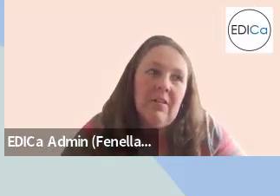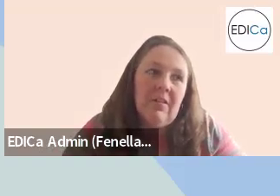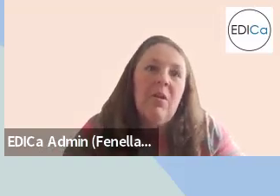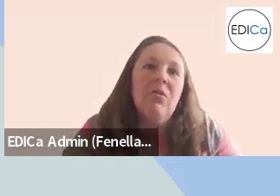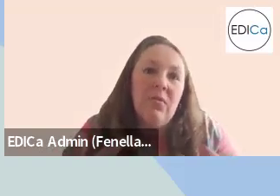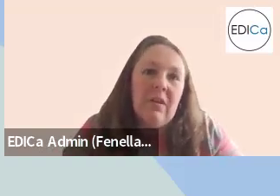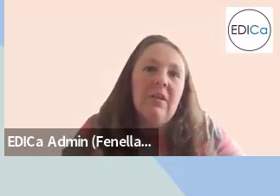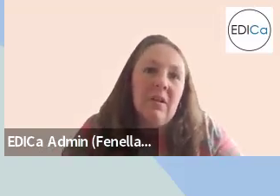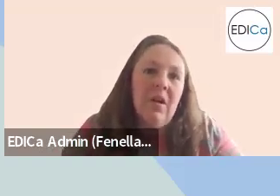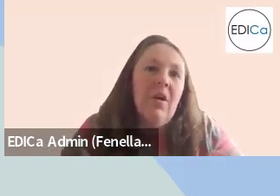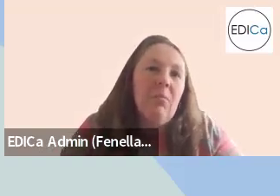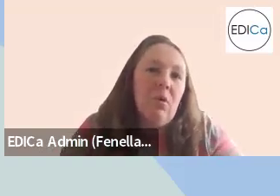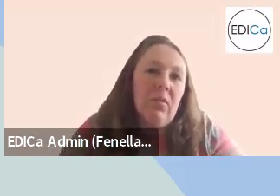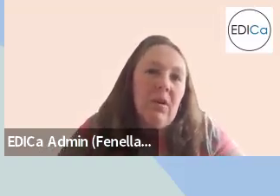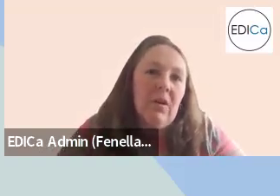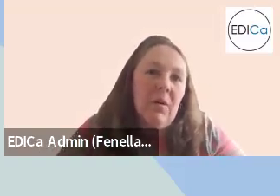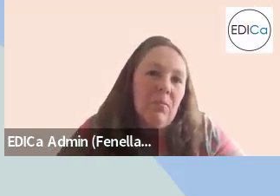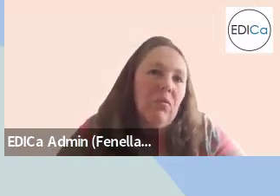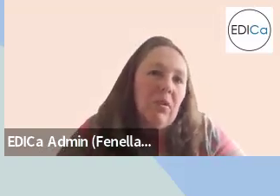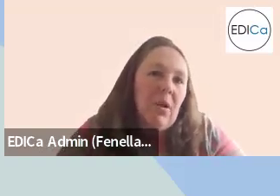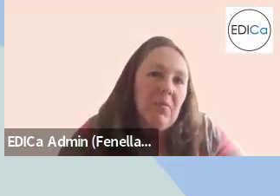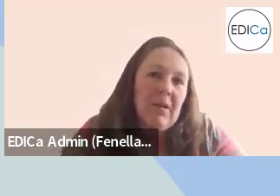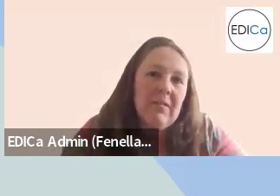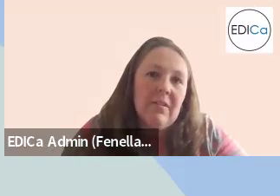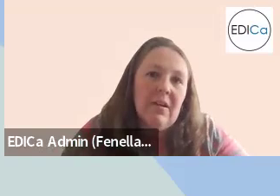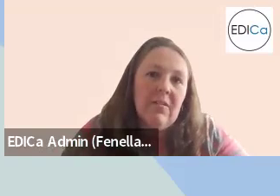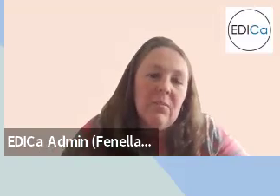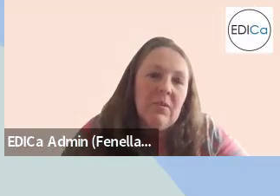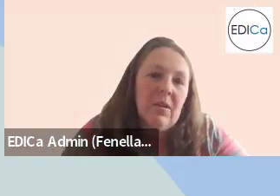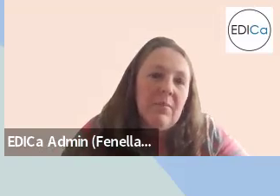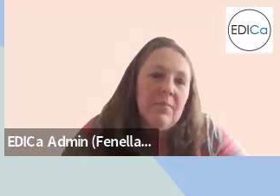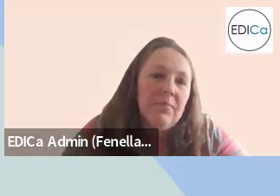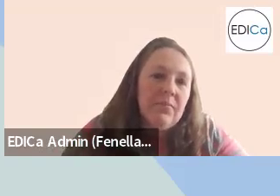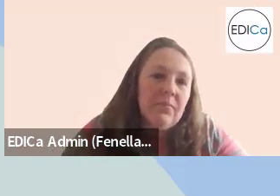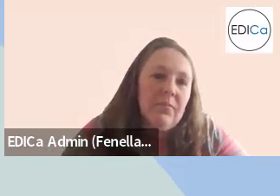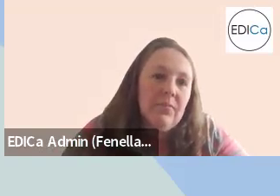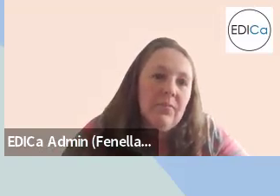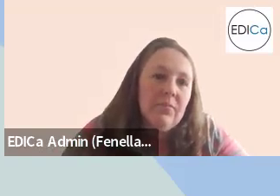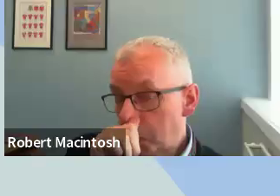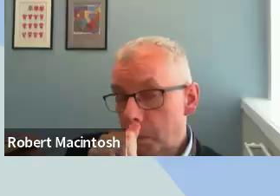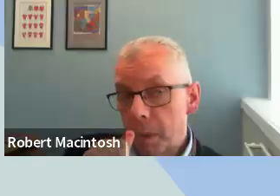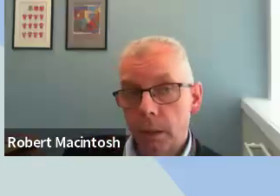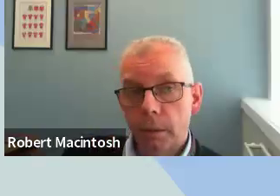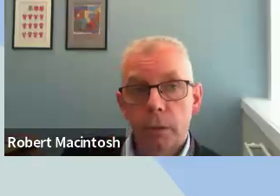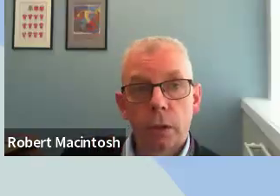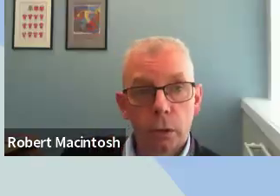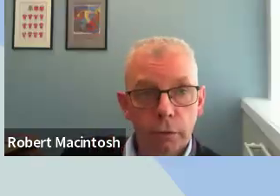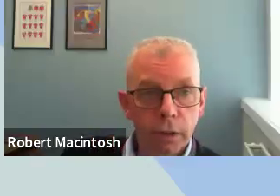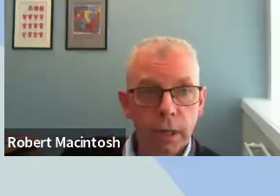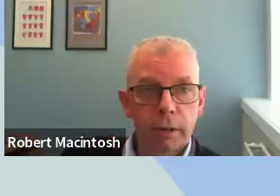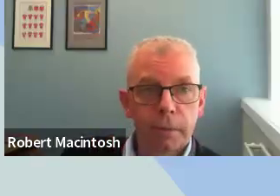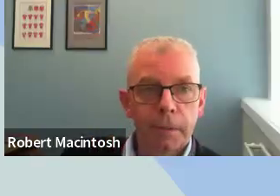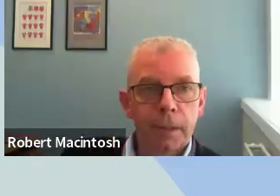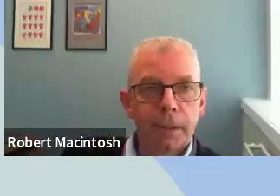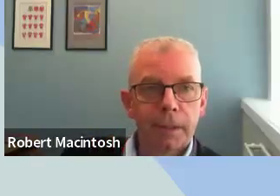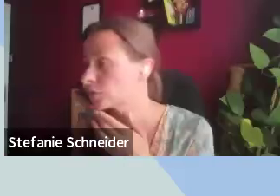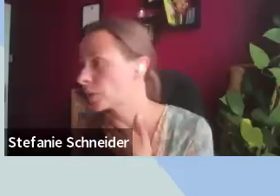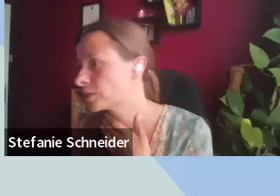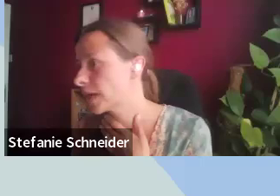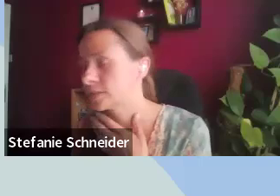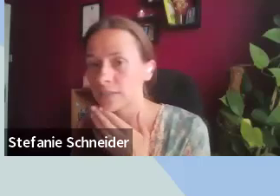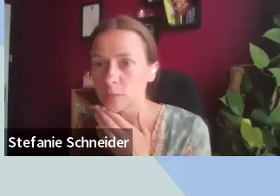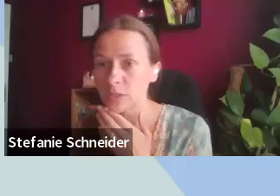It's cultivating more of a broader comms message that supports that. (Steffi:) I just wanted to add